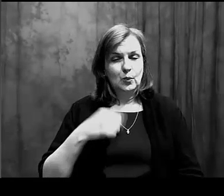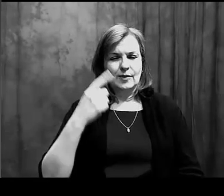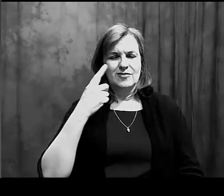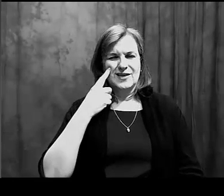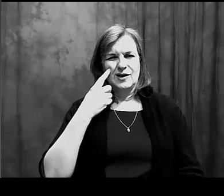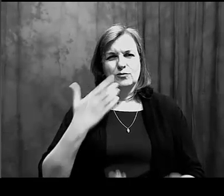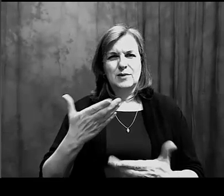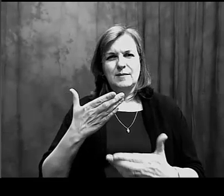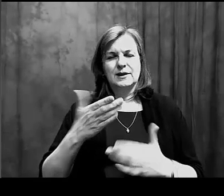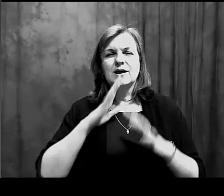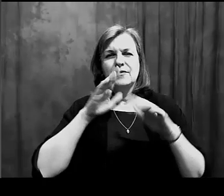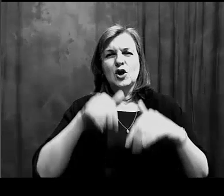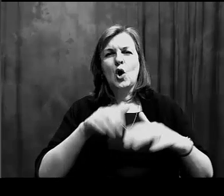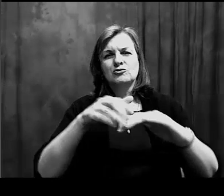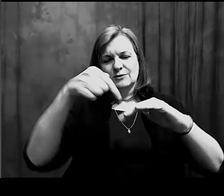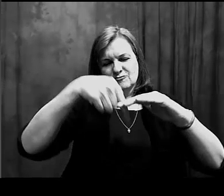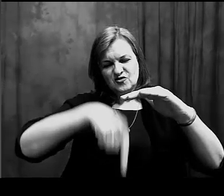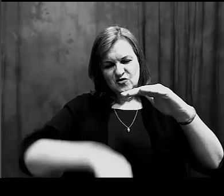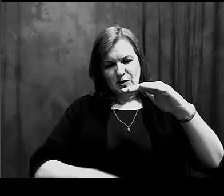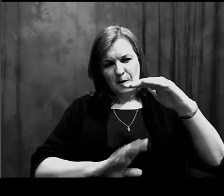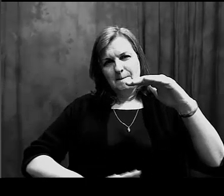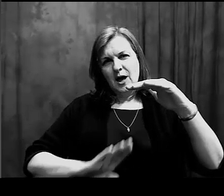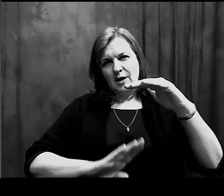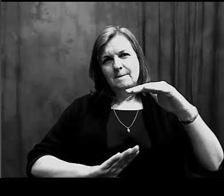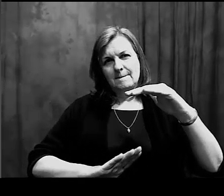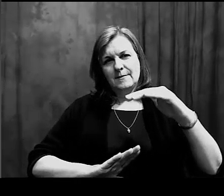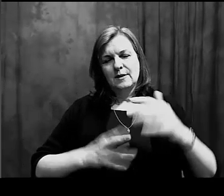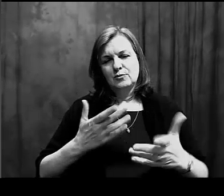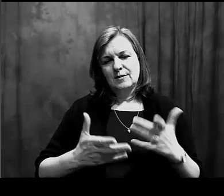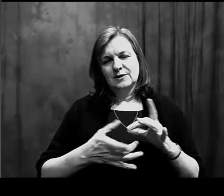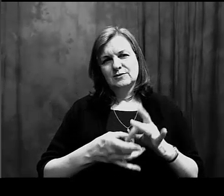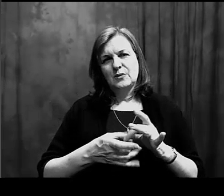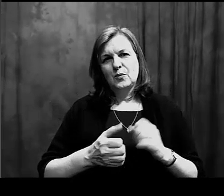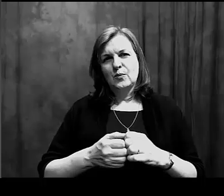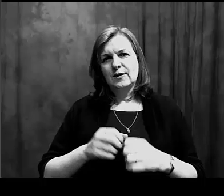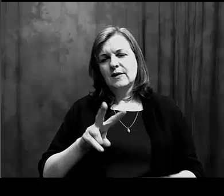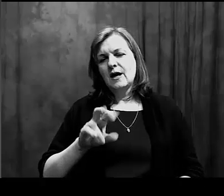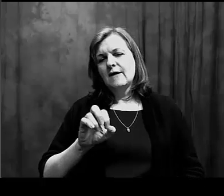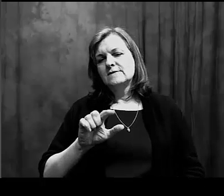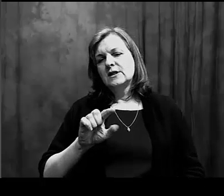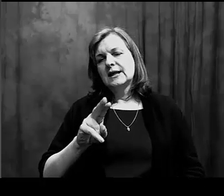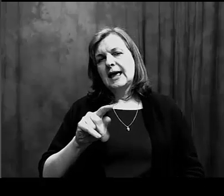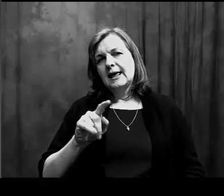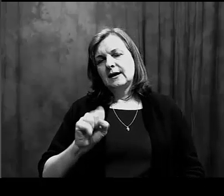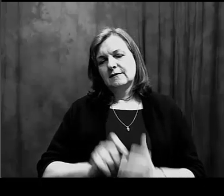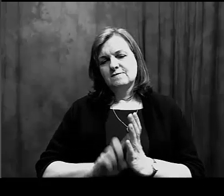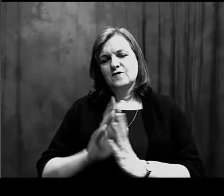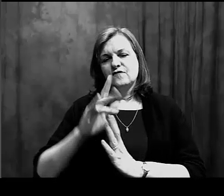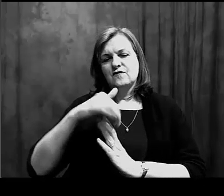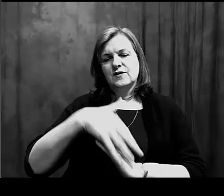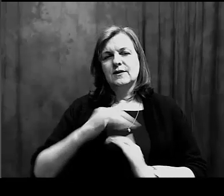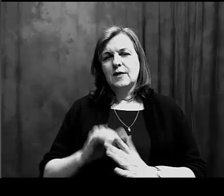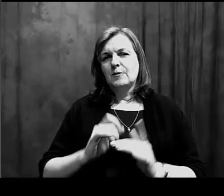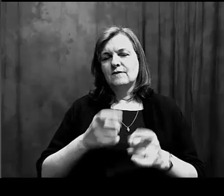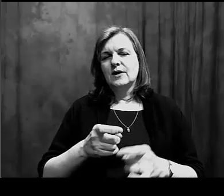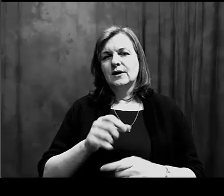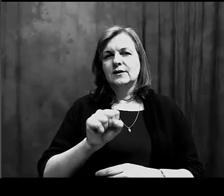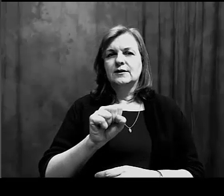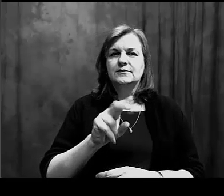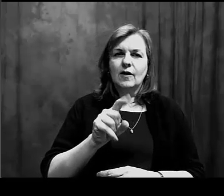and we think that safe place was probably the bottom the oceans likely associated with volcanic vents that would've provided sulfur